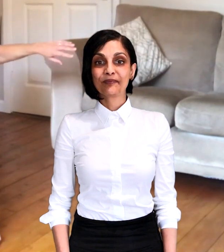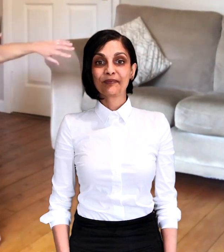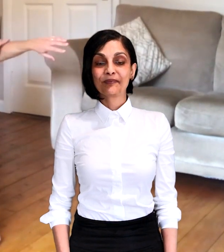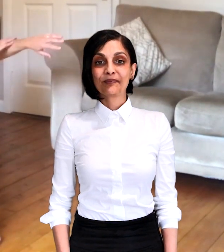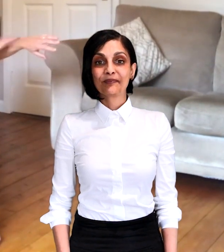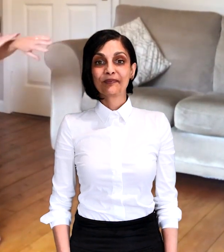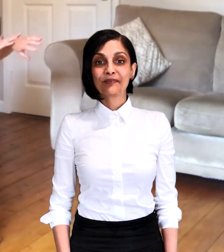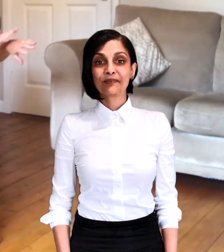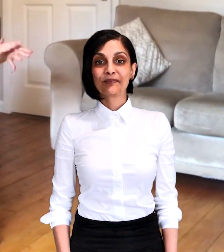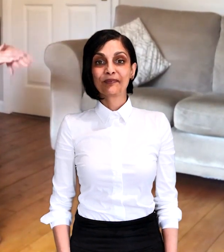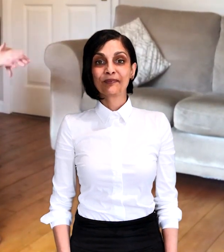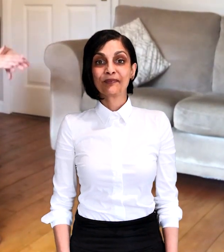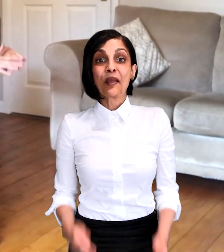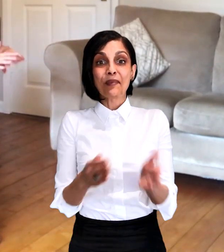Little rain pats